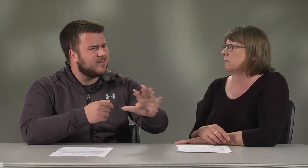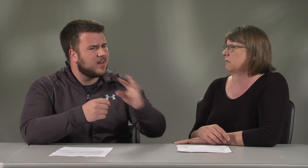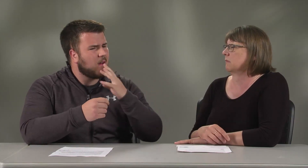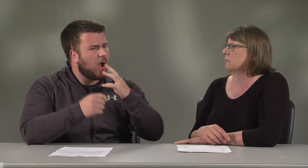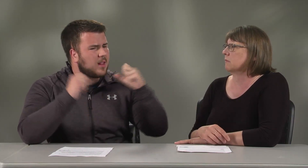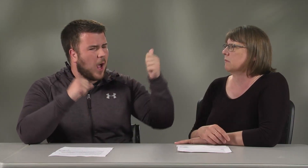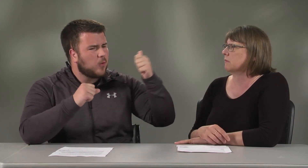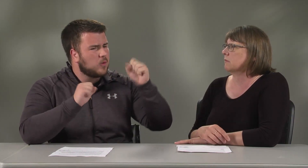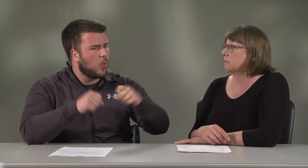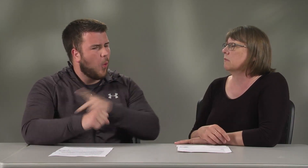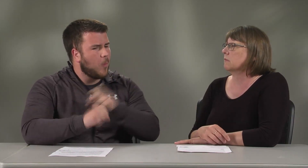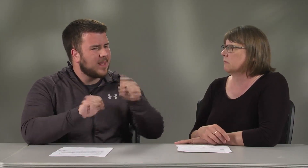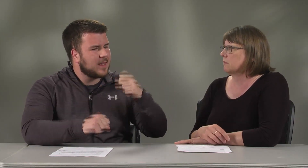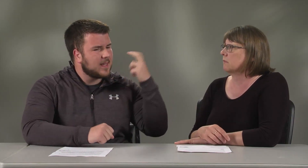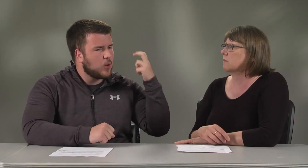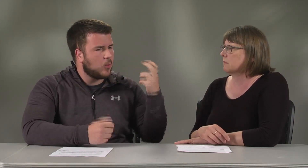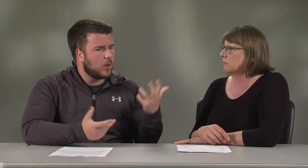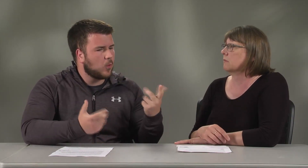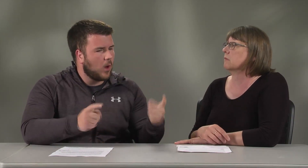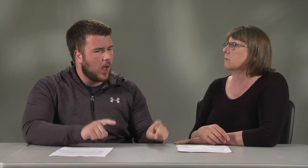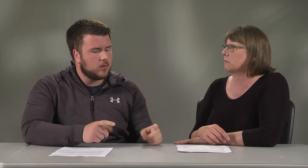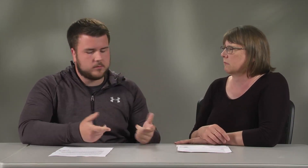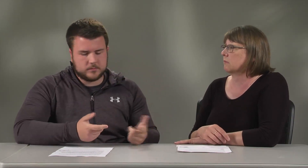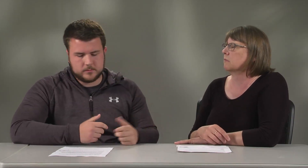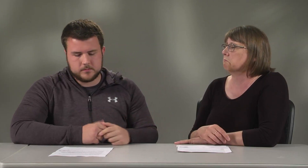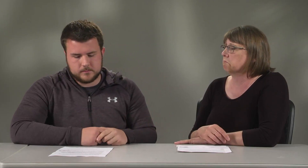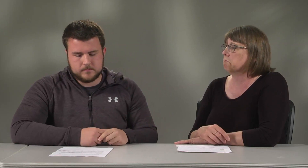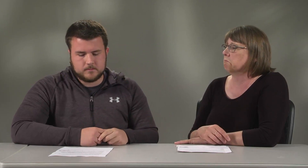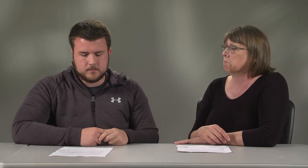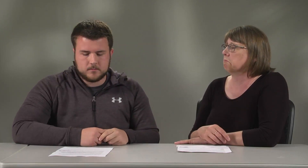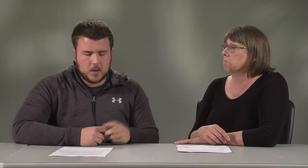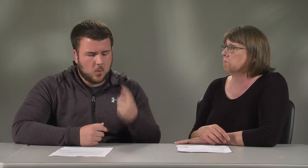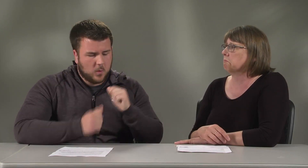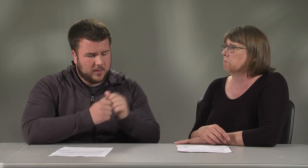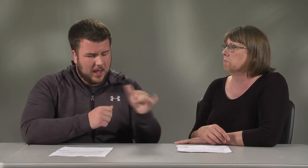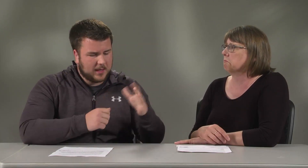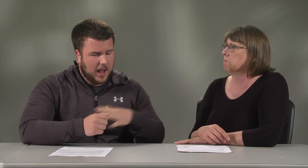he would say, "Hey, hold on a second. "You need to speak louder so that Kobe can understand "what's going on."